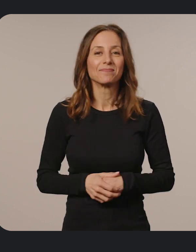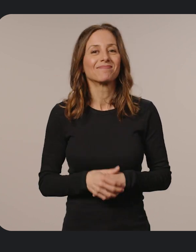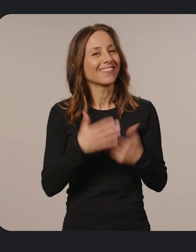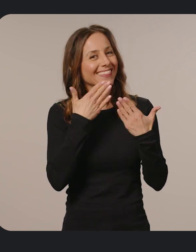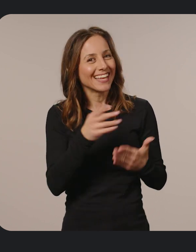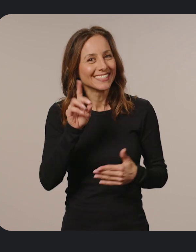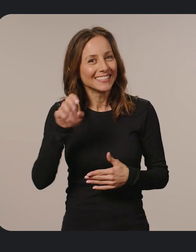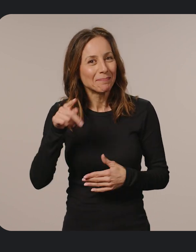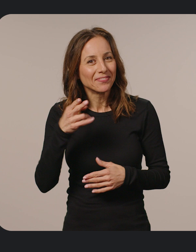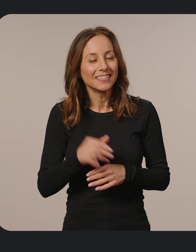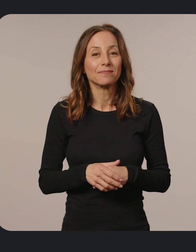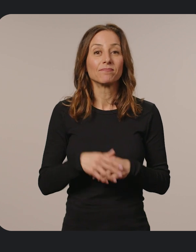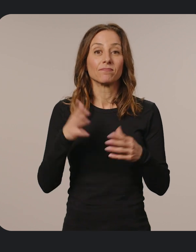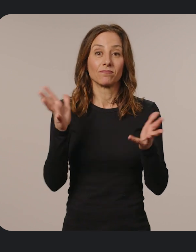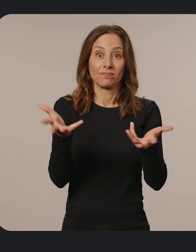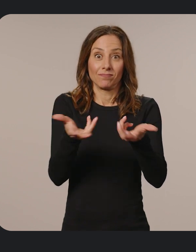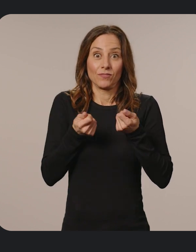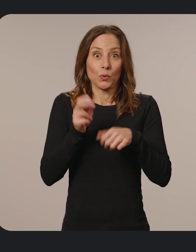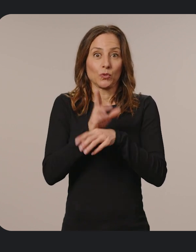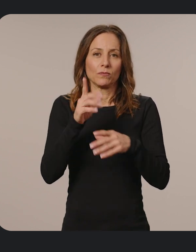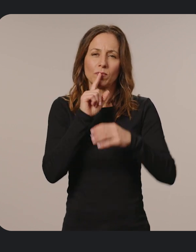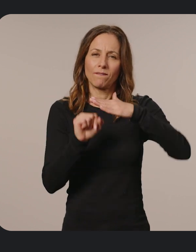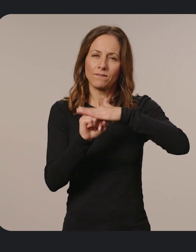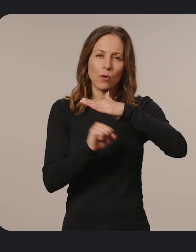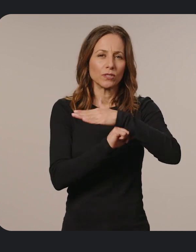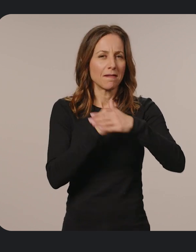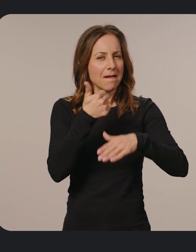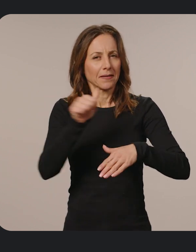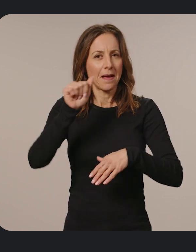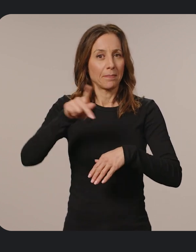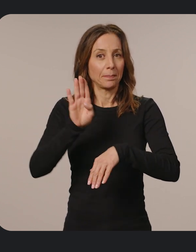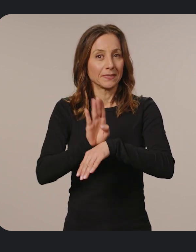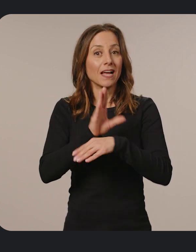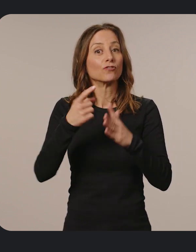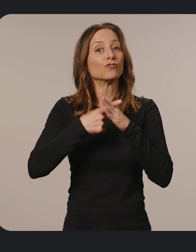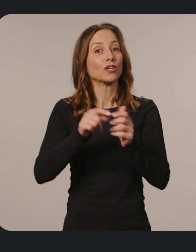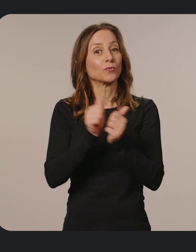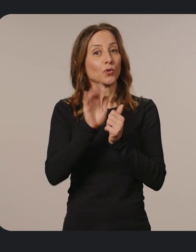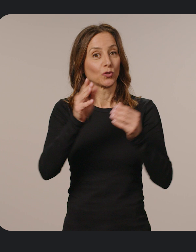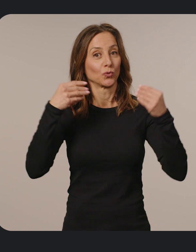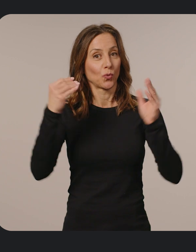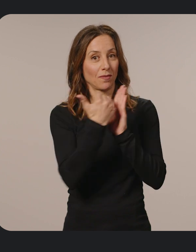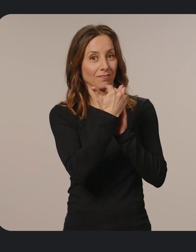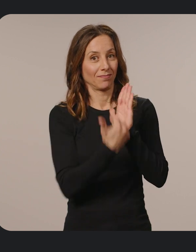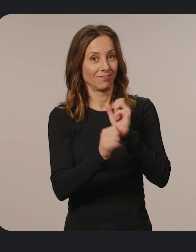Thanks, Deepthi. Attracting users is the foundation of any app business, and it all starts with your store listing.